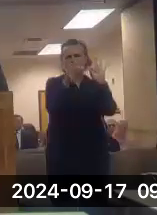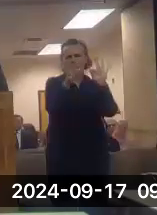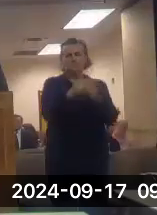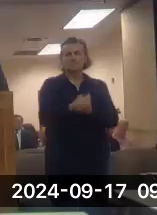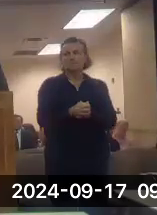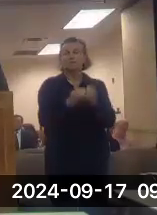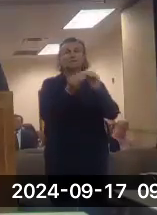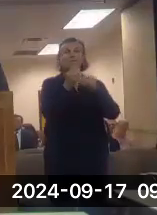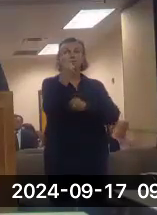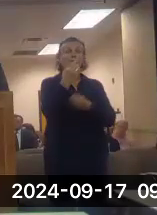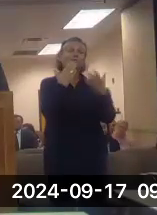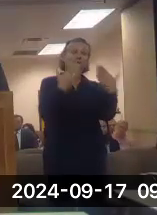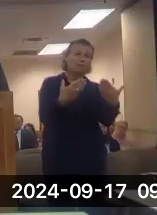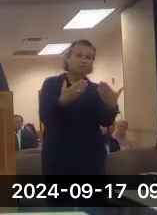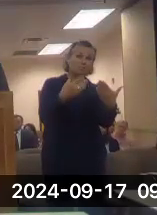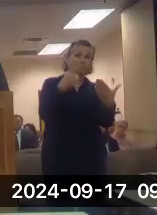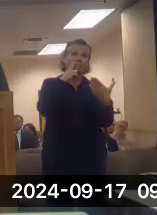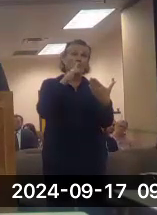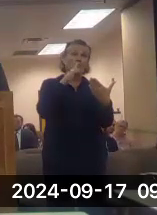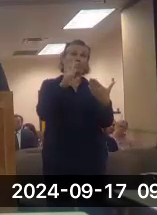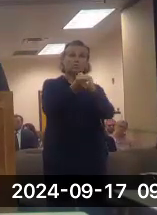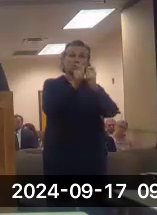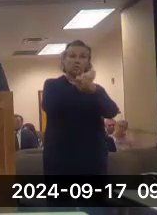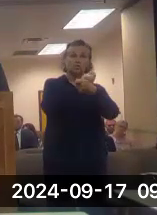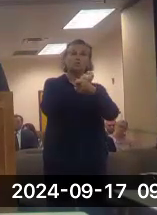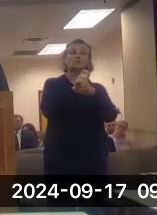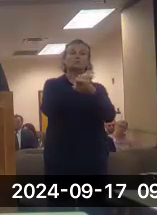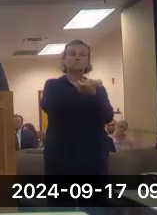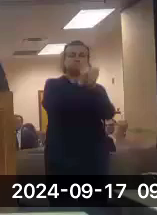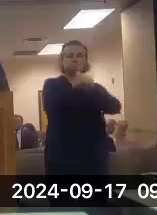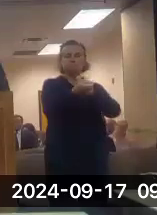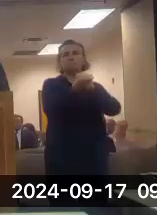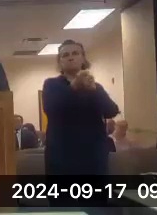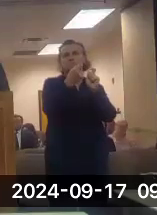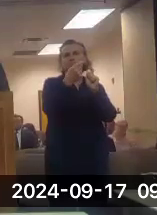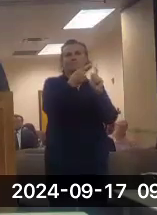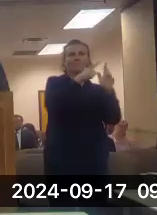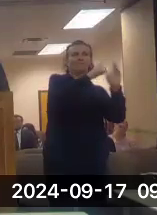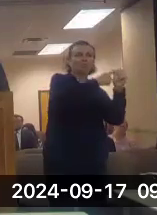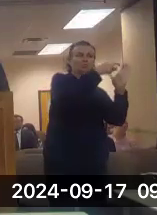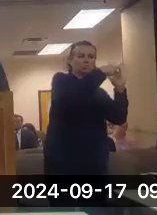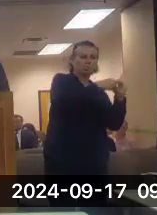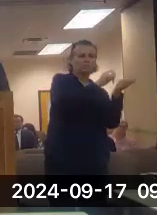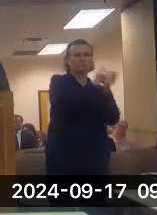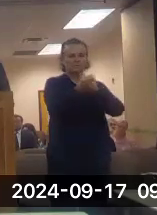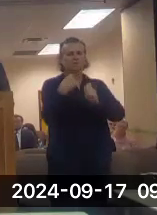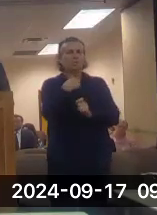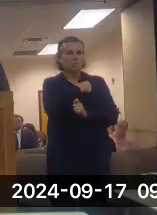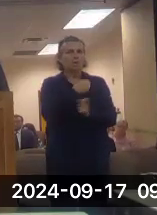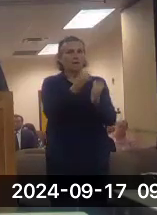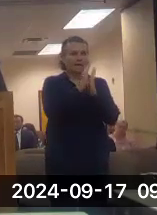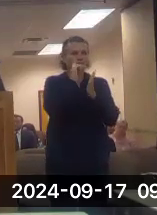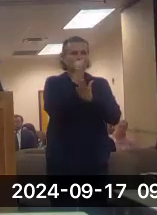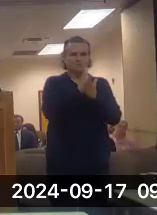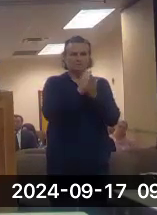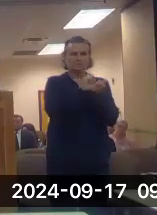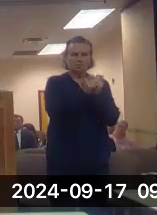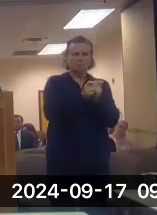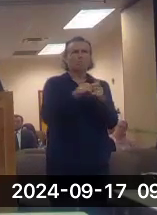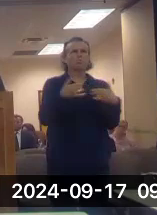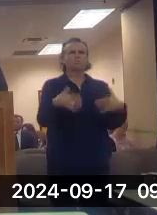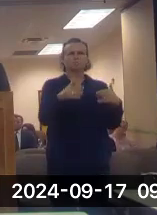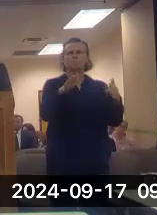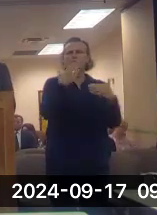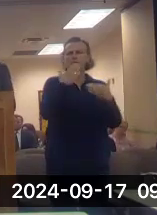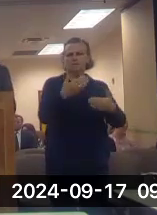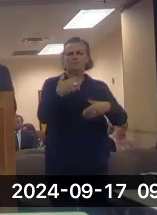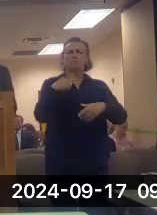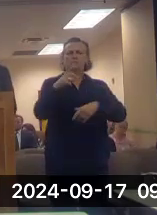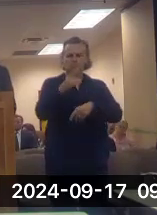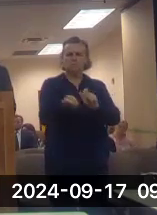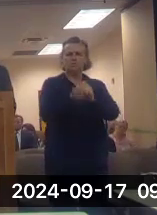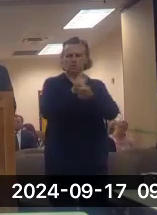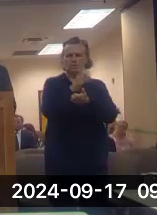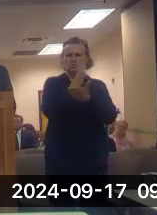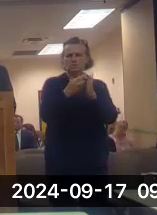Reginald Parson: First, st we'd like to say, thank you for the changes that you made, we appreciate them. Several of them were changes that we sought, and so we appreciate the changes that you've proposed. So far.